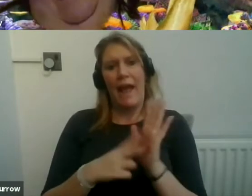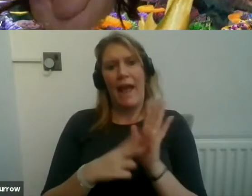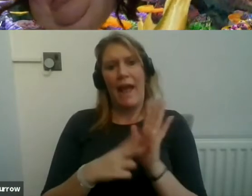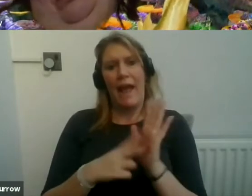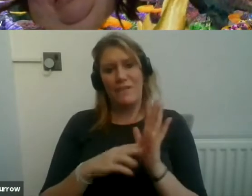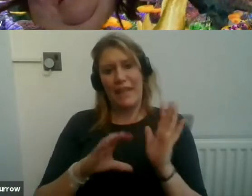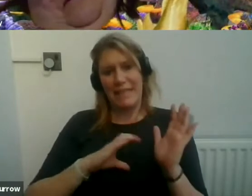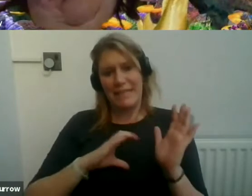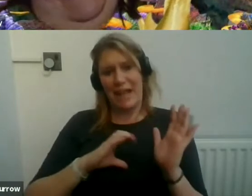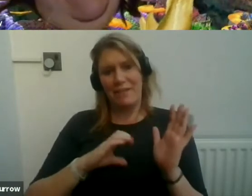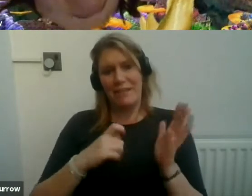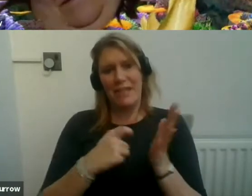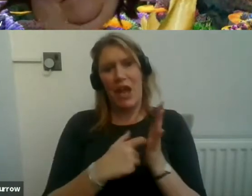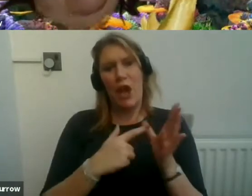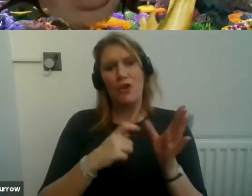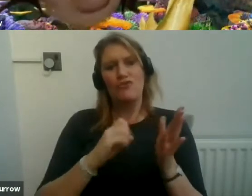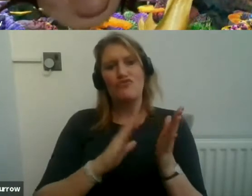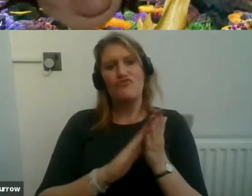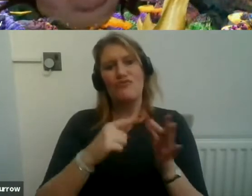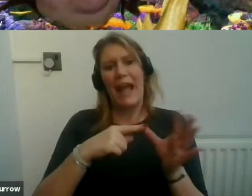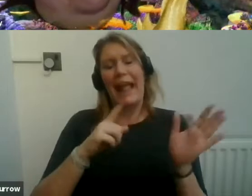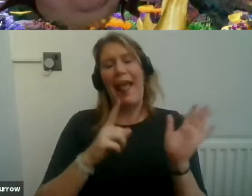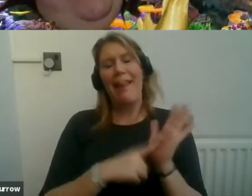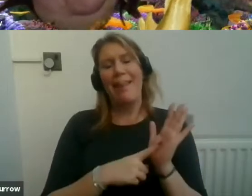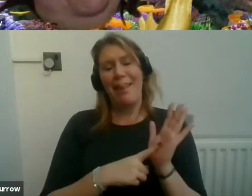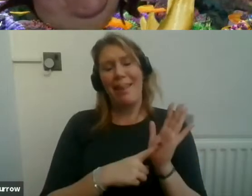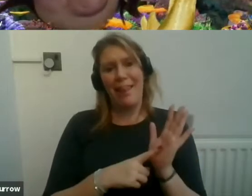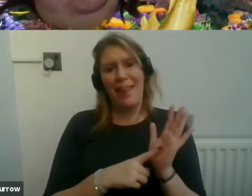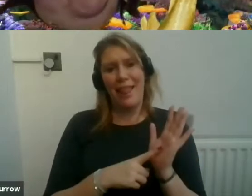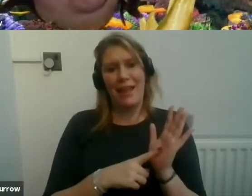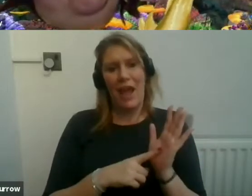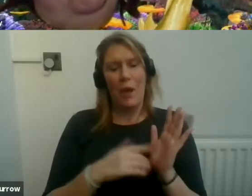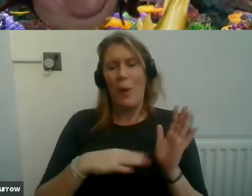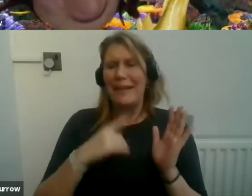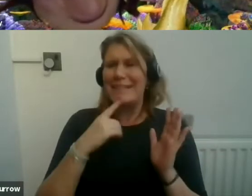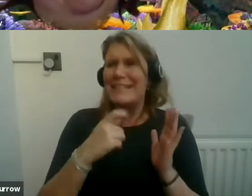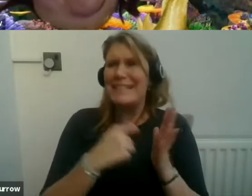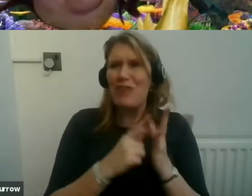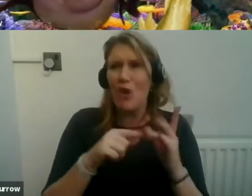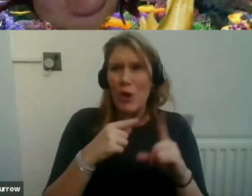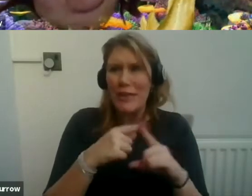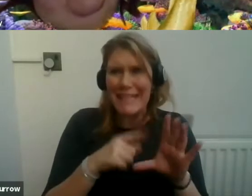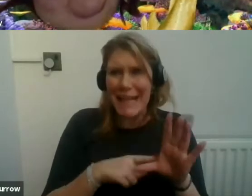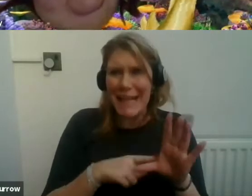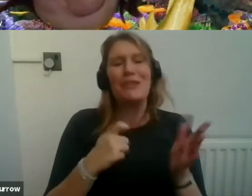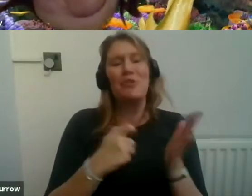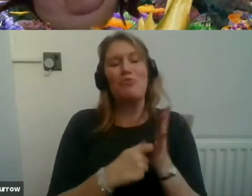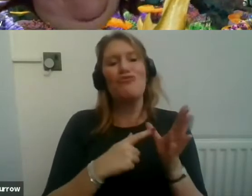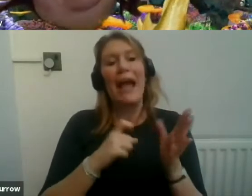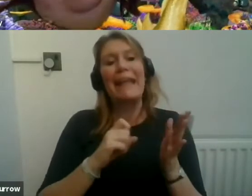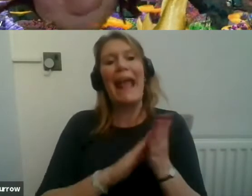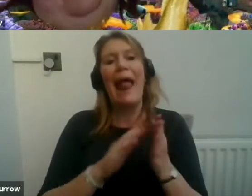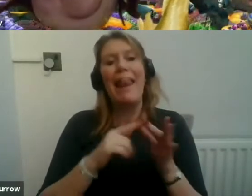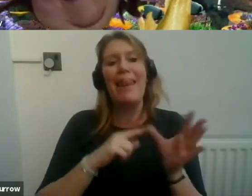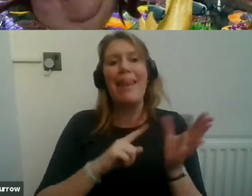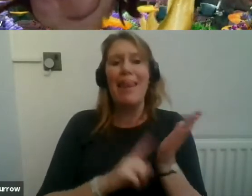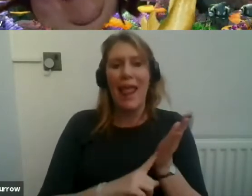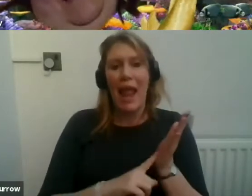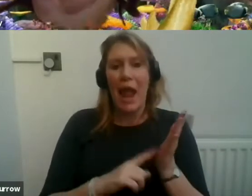and I knew it wasn't Roxy, woman again and